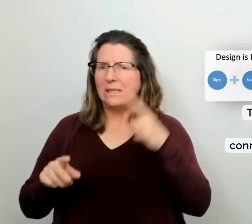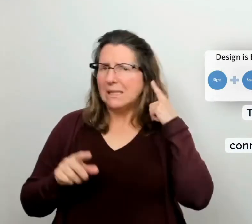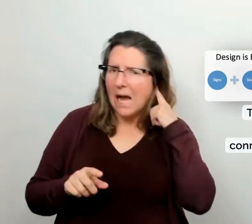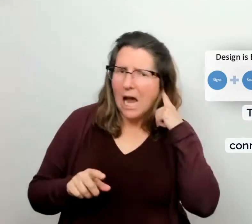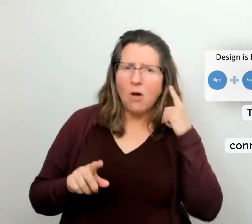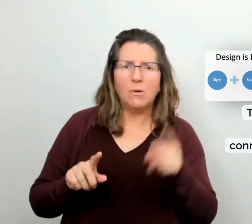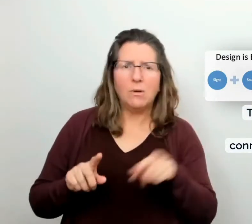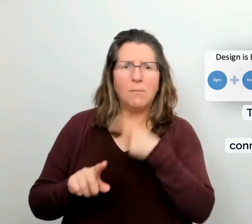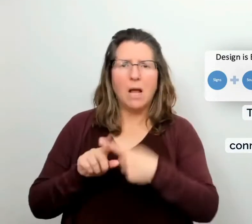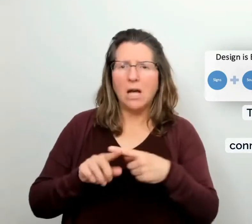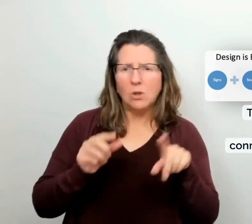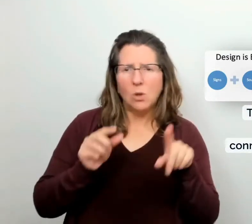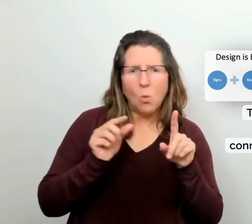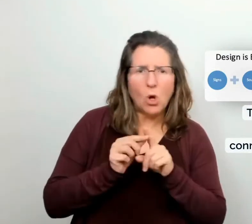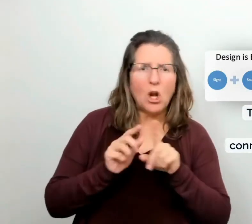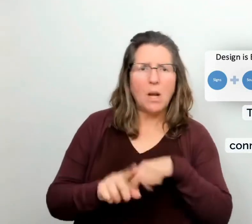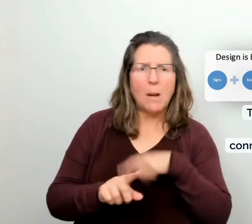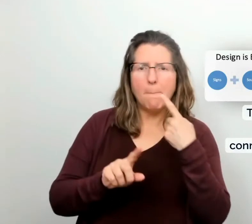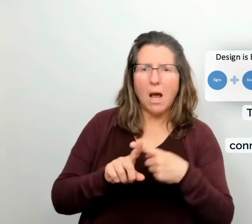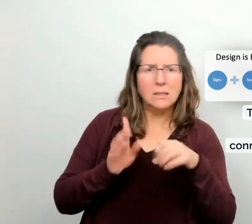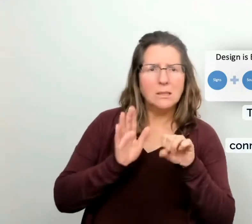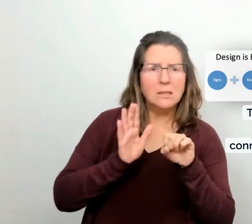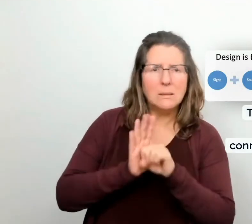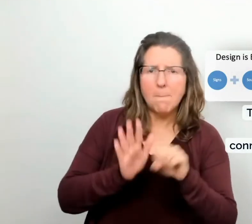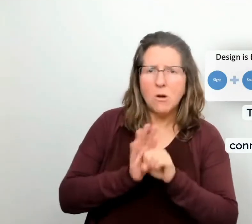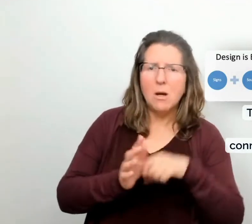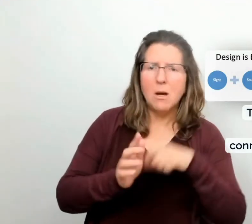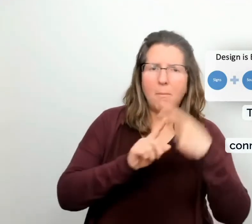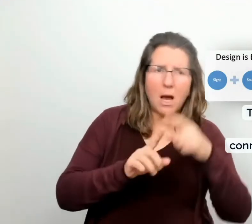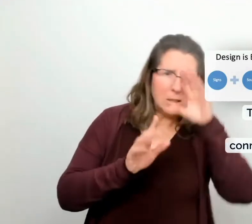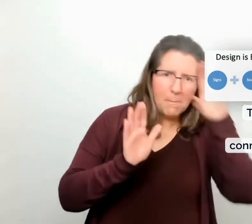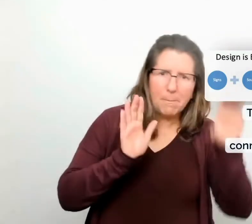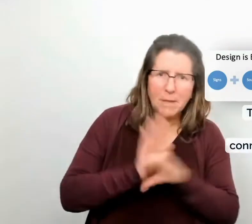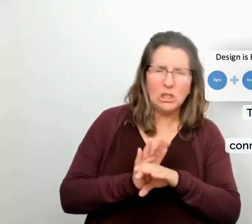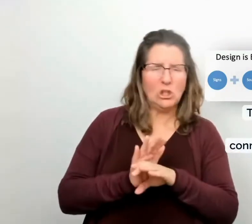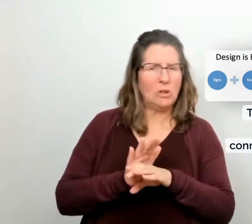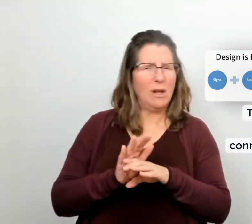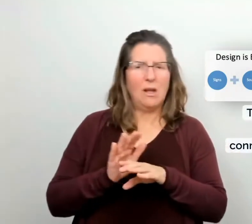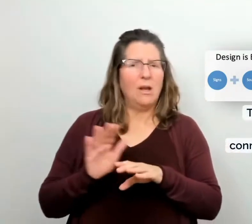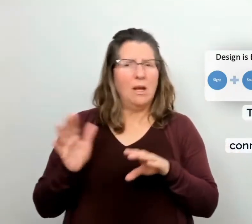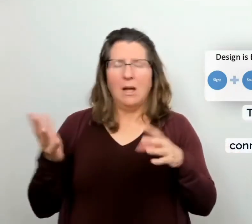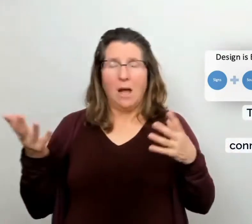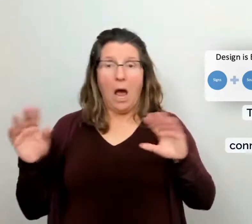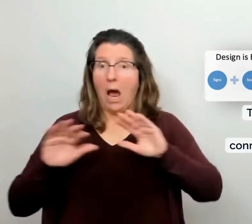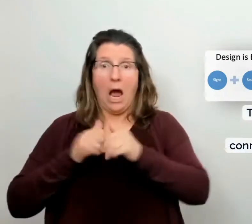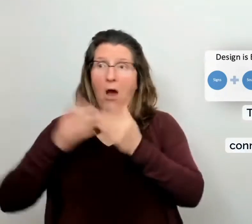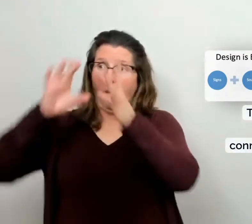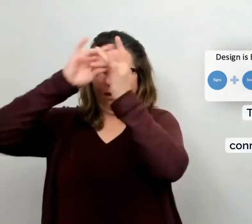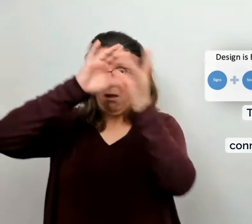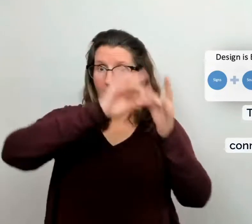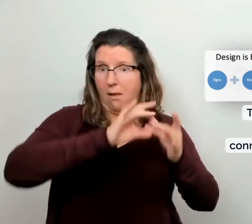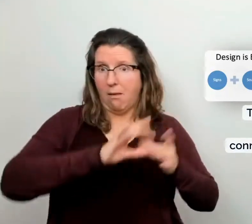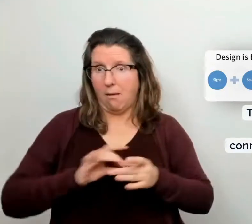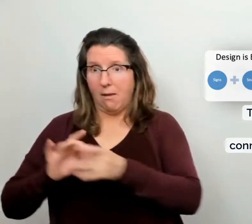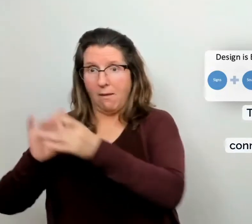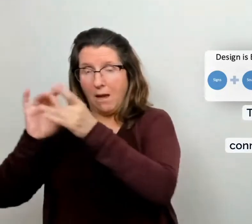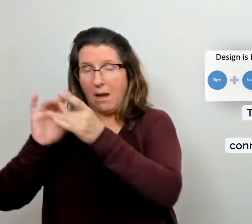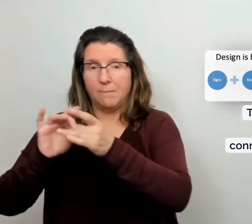the sign or poster on the wall with the sound and words plus the symbols as well as the pictures.